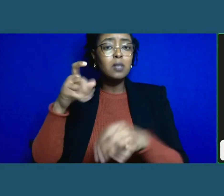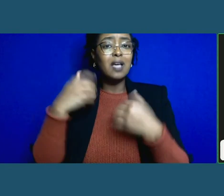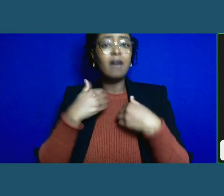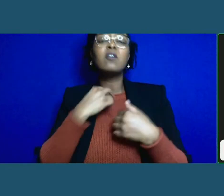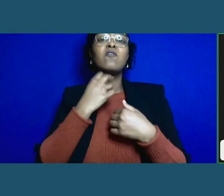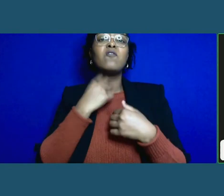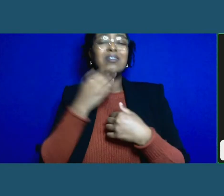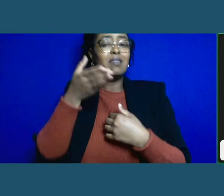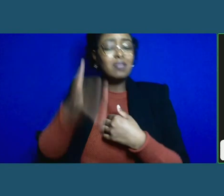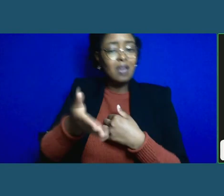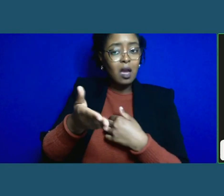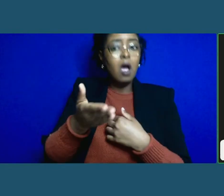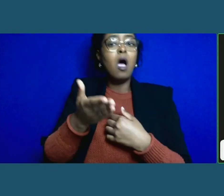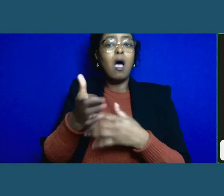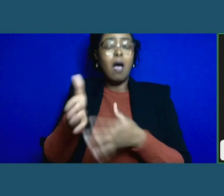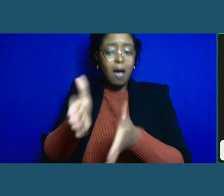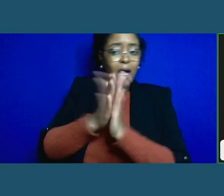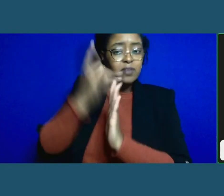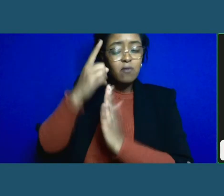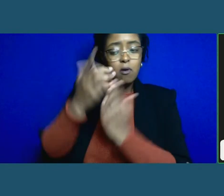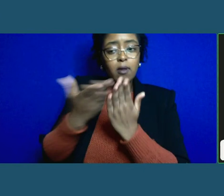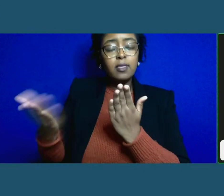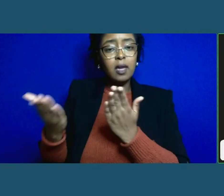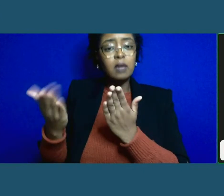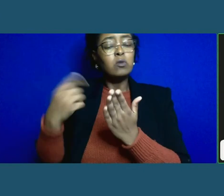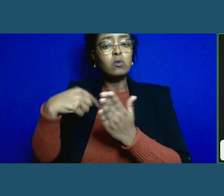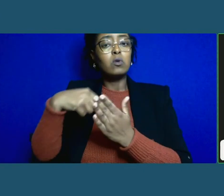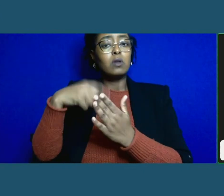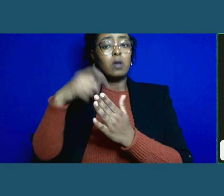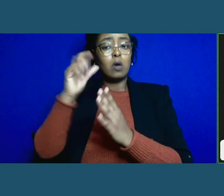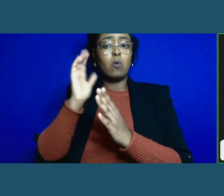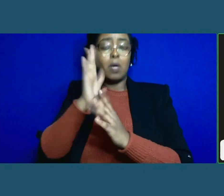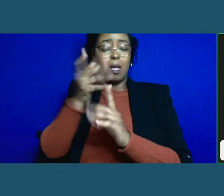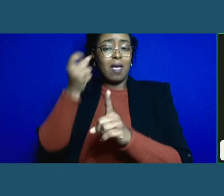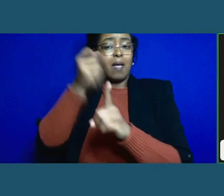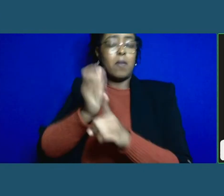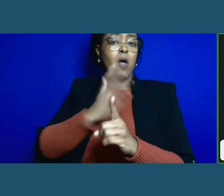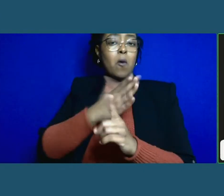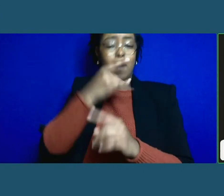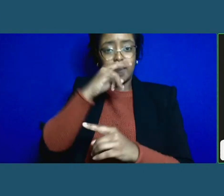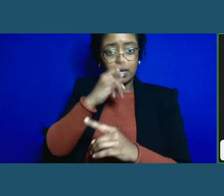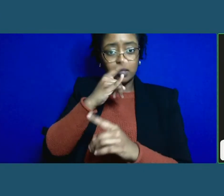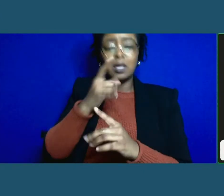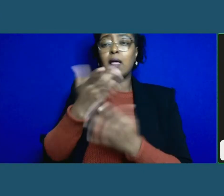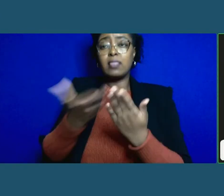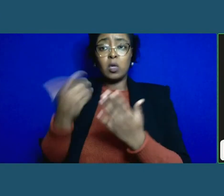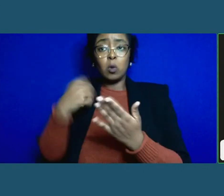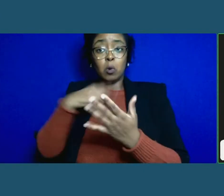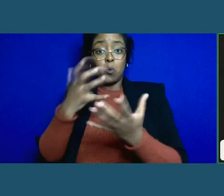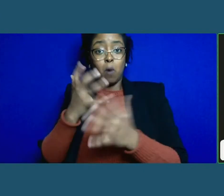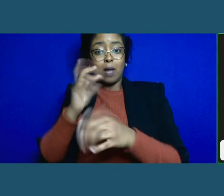And most importantly, no, that we need to have our voices present and advocate for the